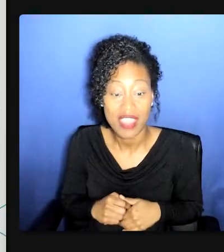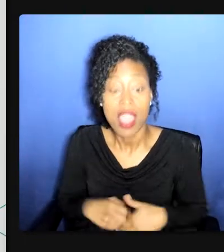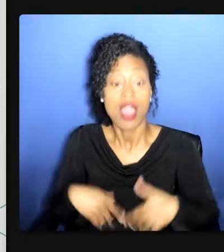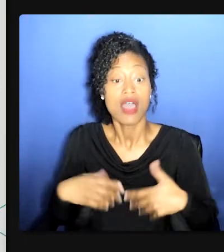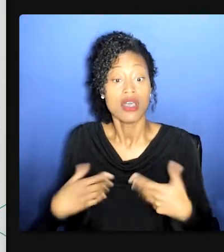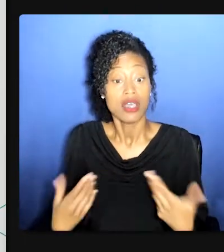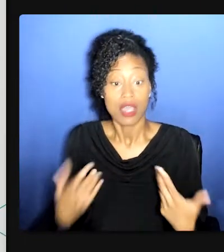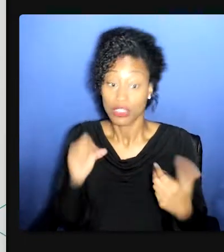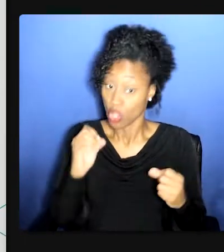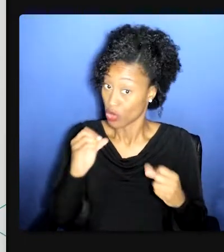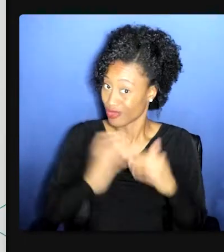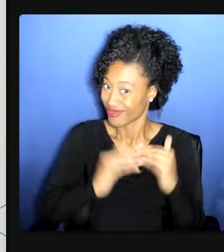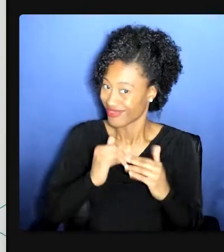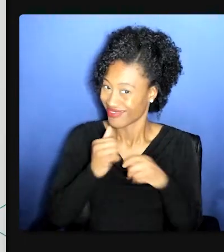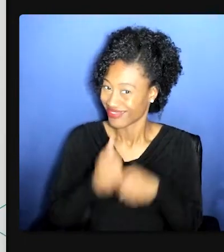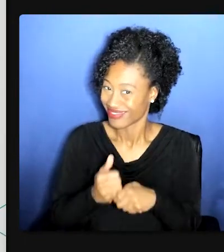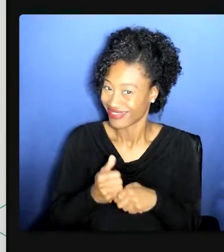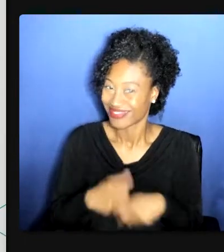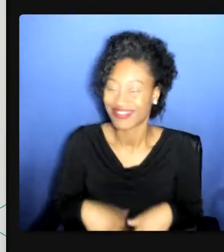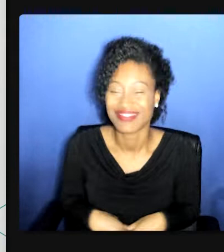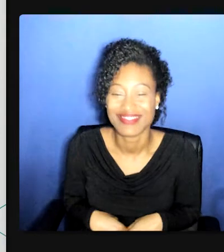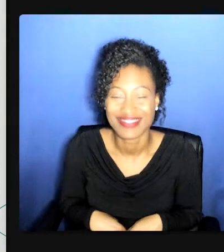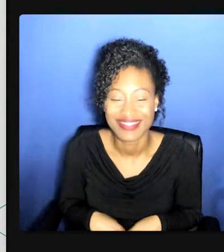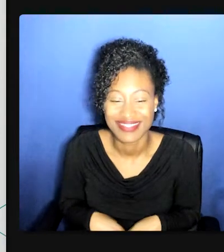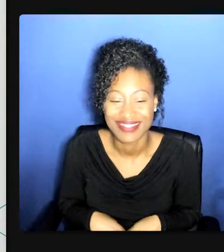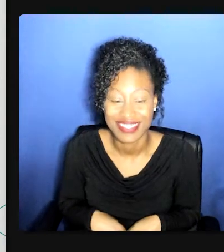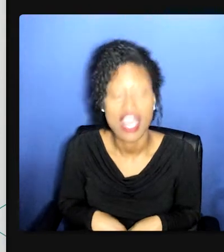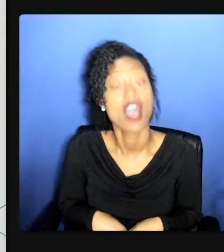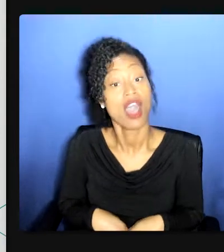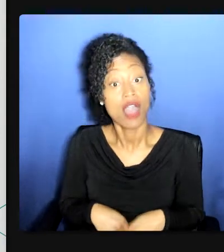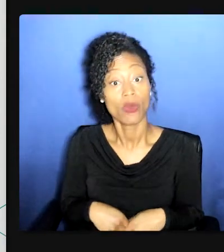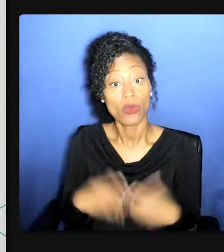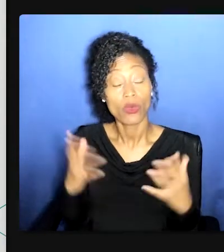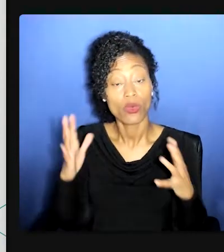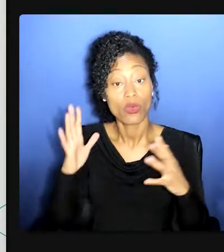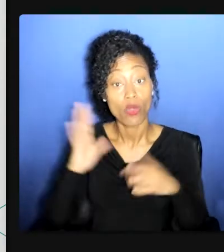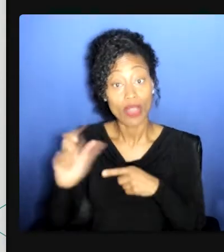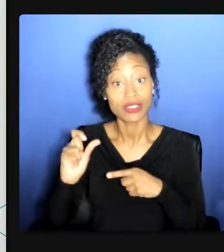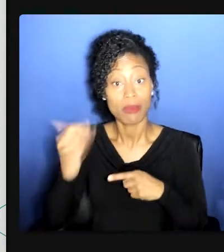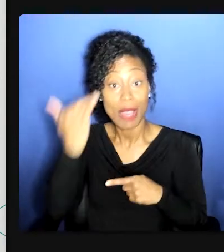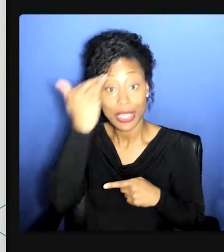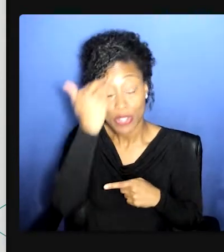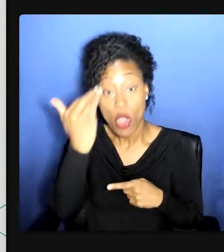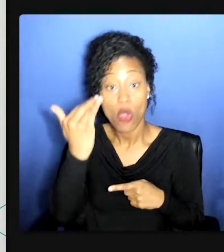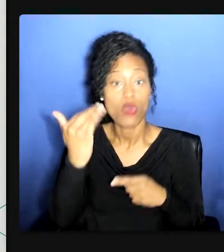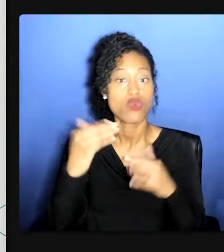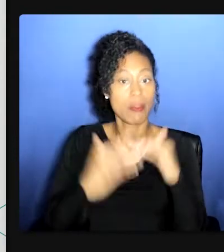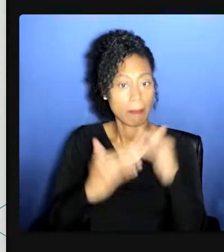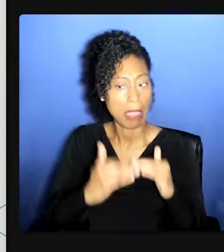You can do this by creating a build. [Rachel] Now we know what a build is